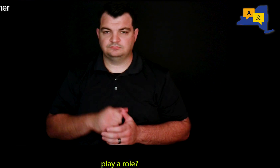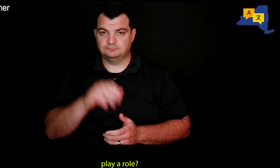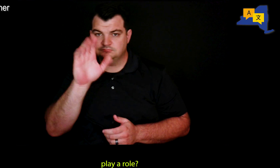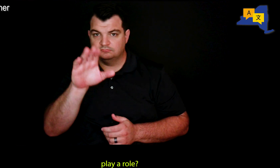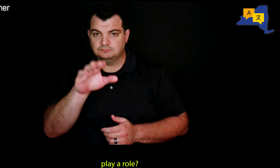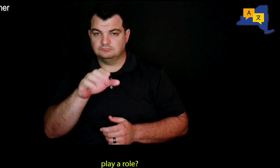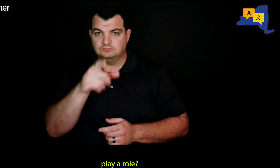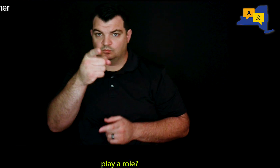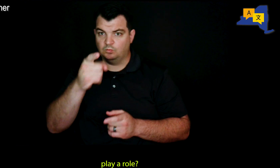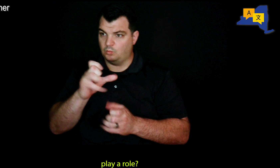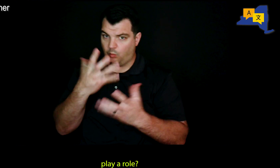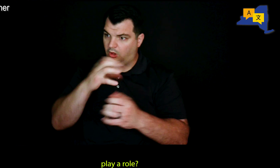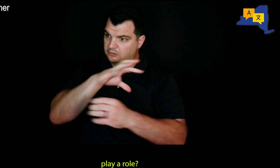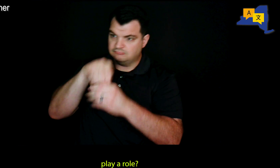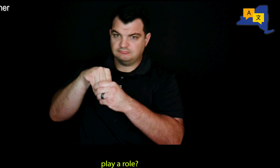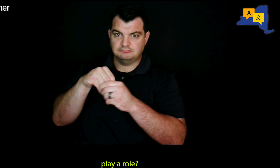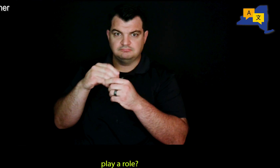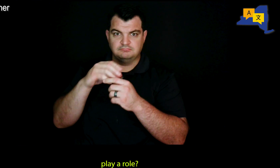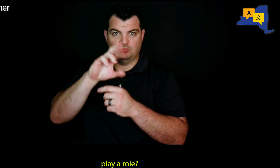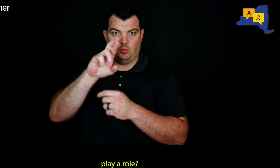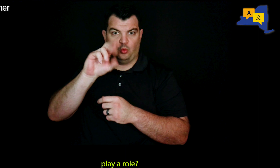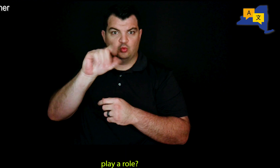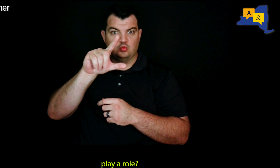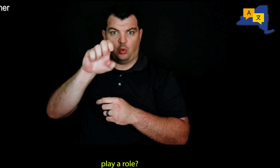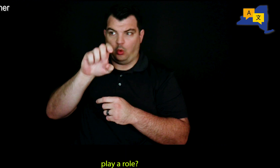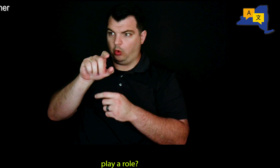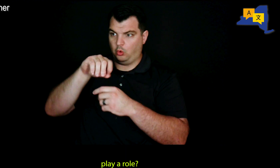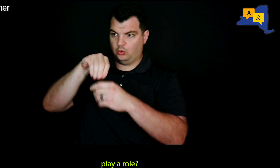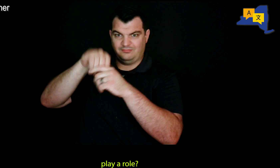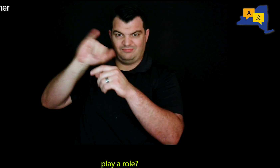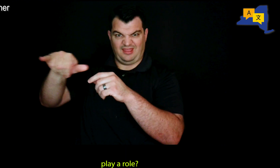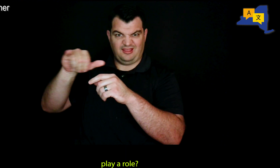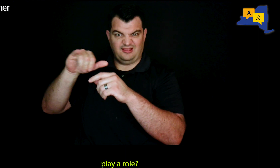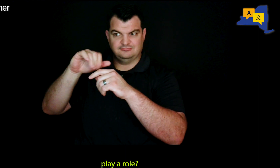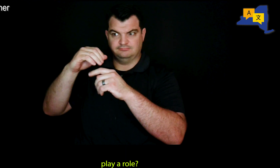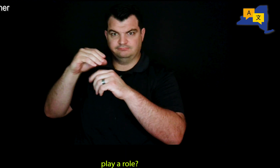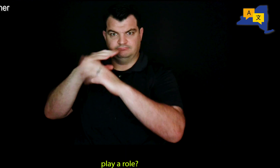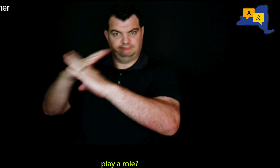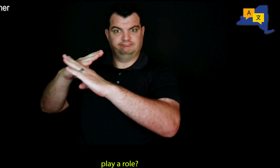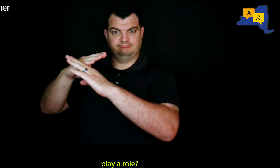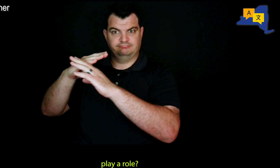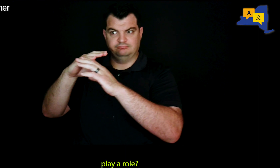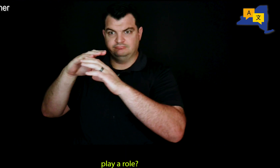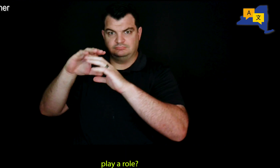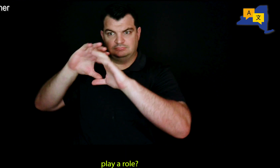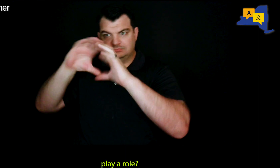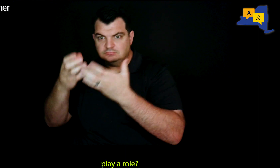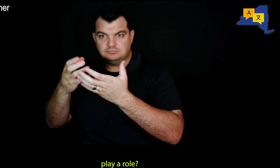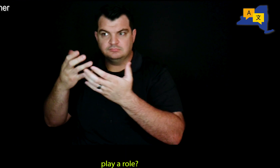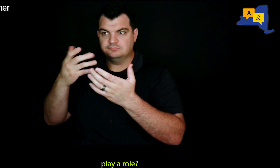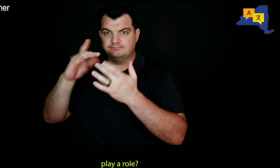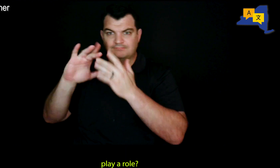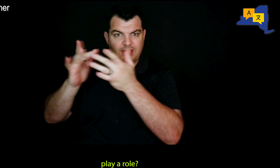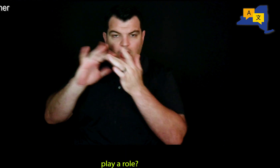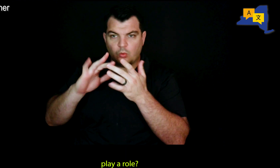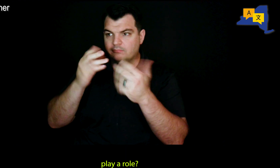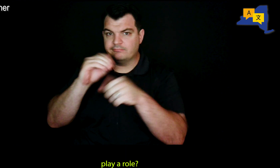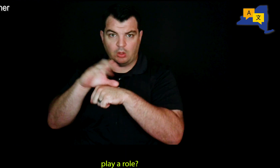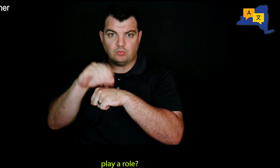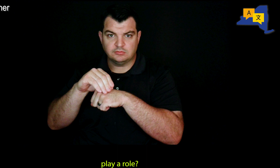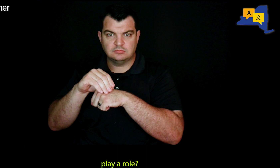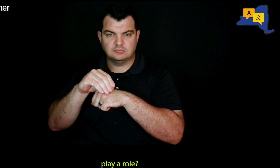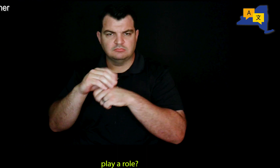play a role?